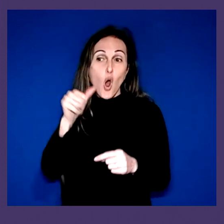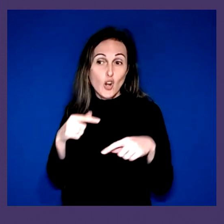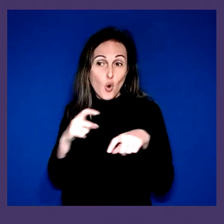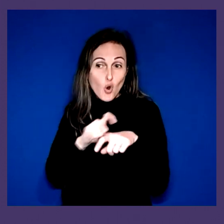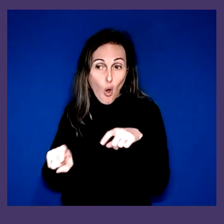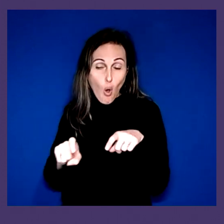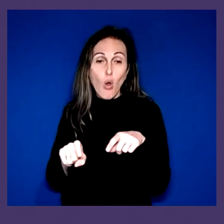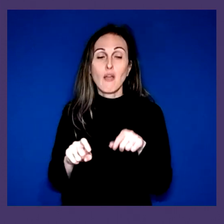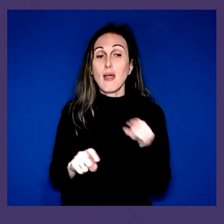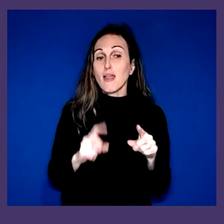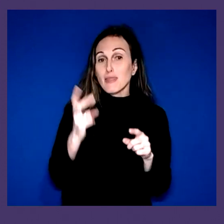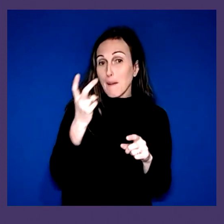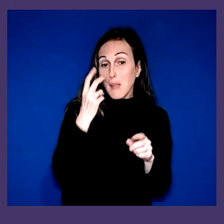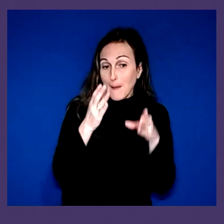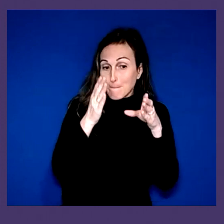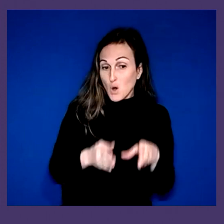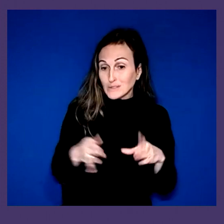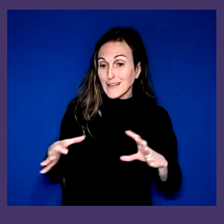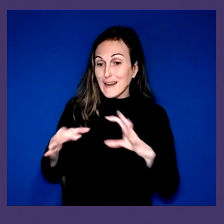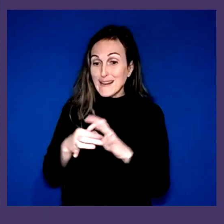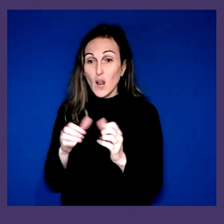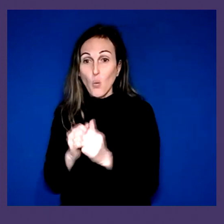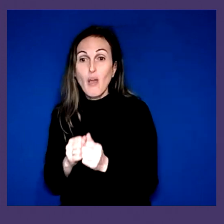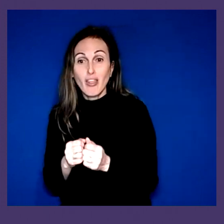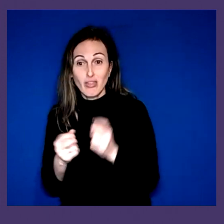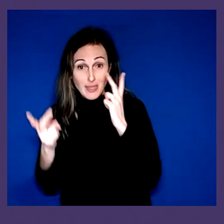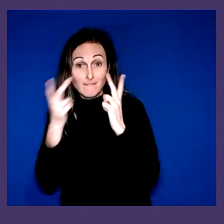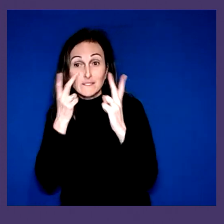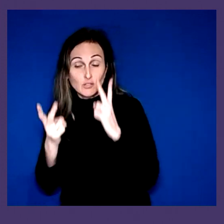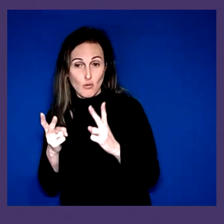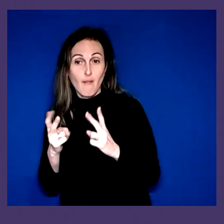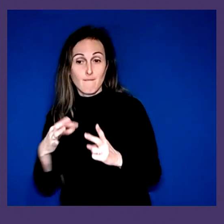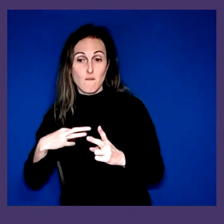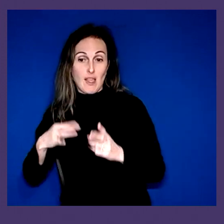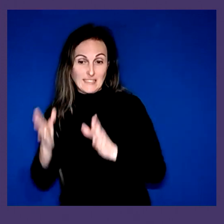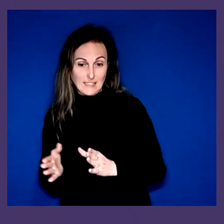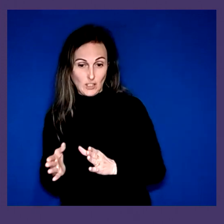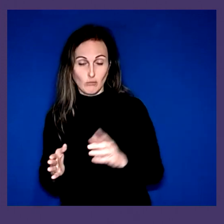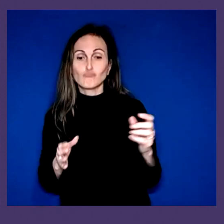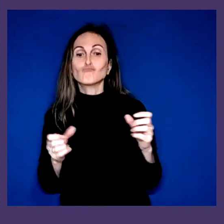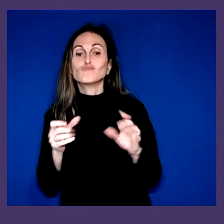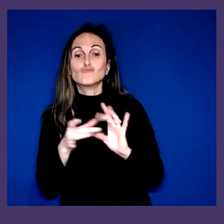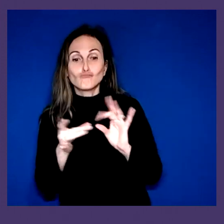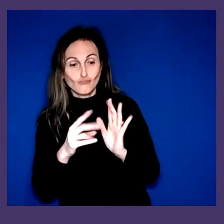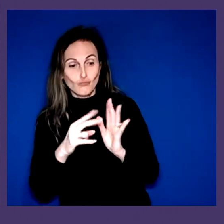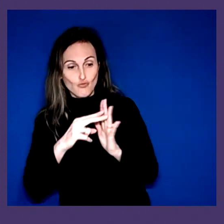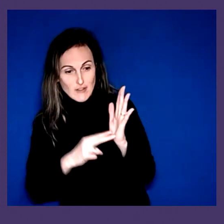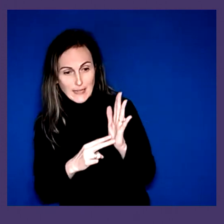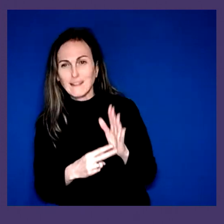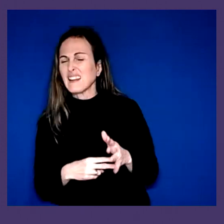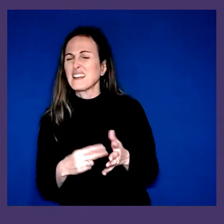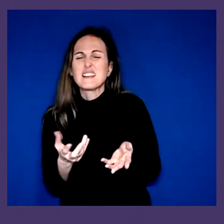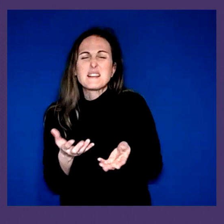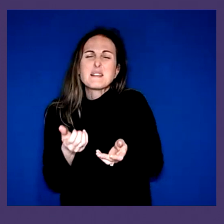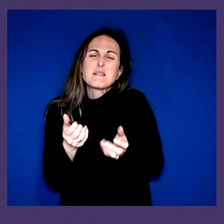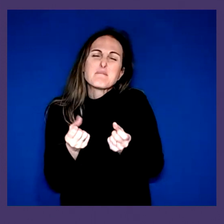It's used for everything from finding out the expiration date on milk, to sorting your laundry,